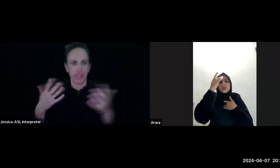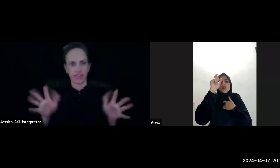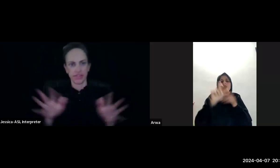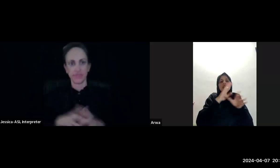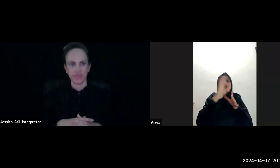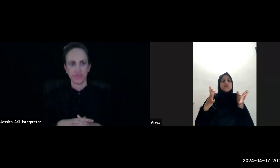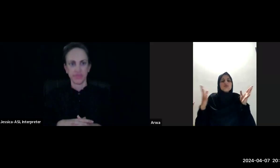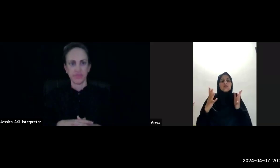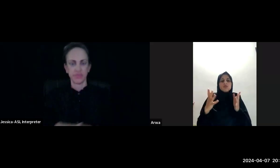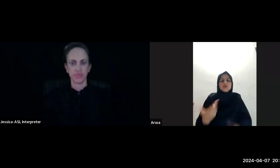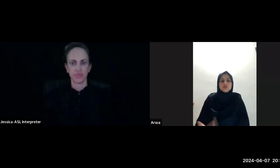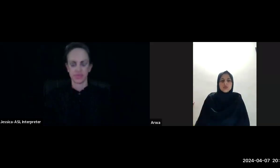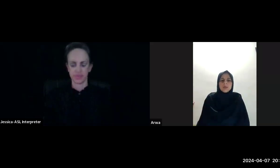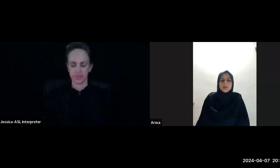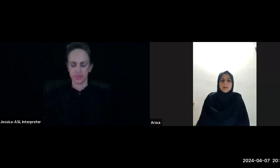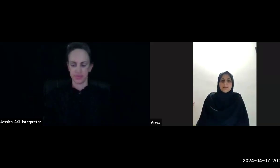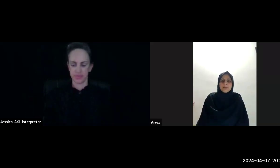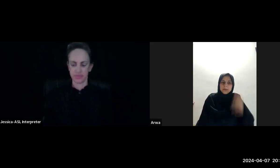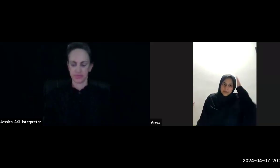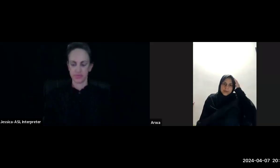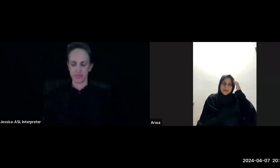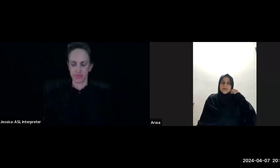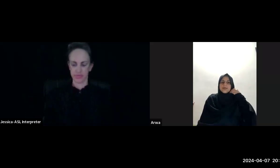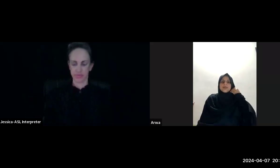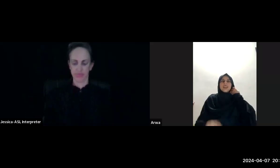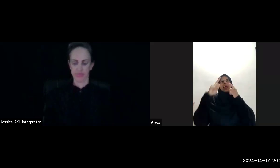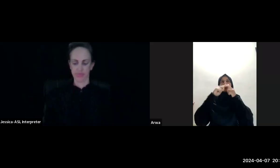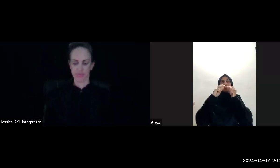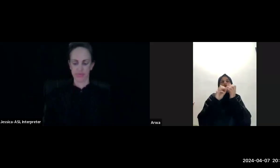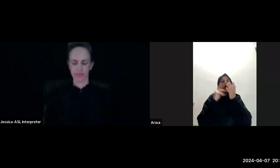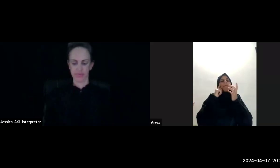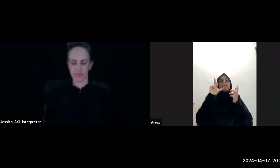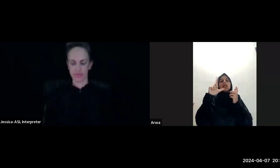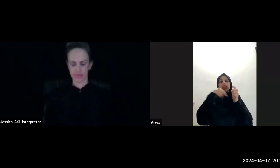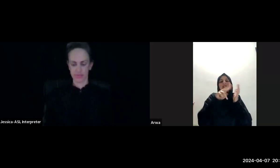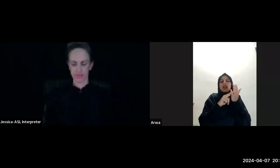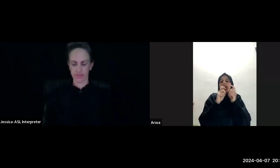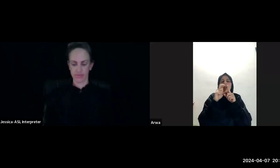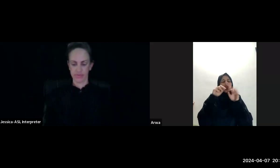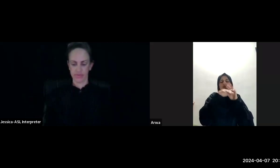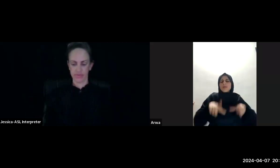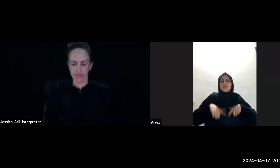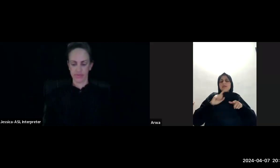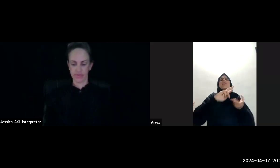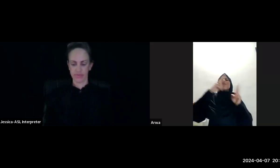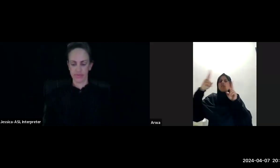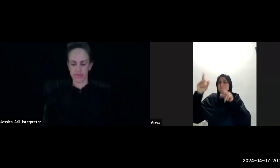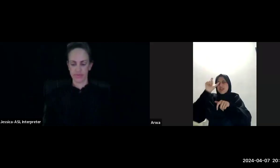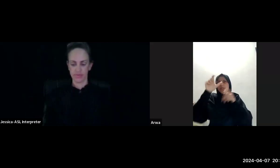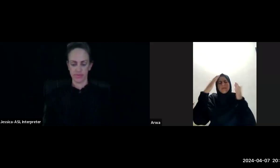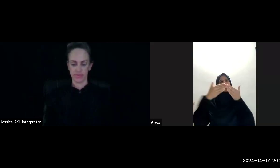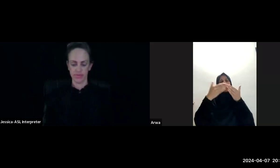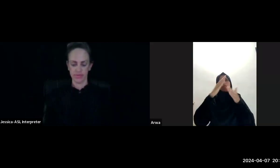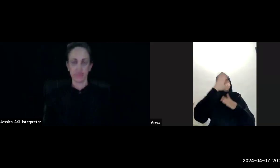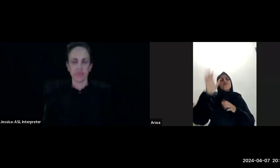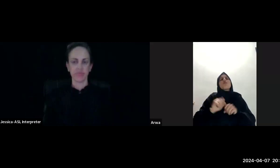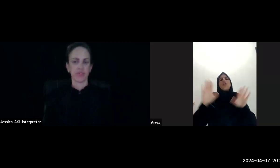see. again these are not patients from Tamil Nadu. um I don't think such data is ever published actually